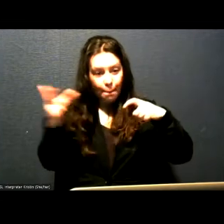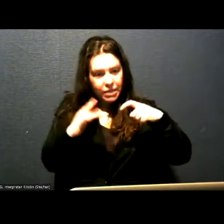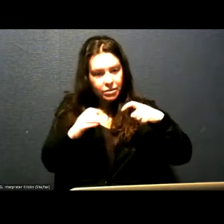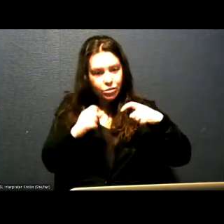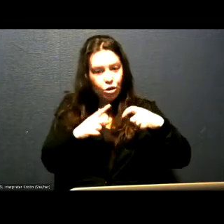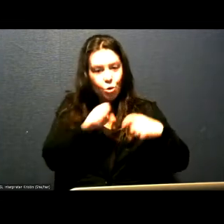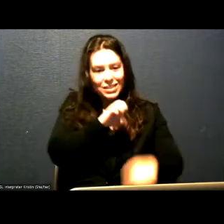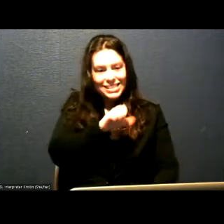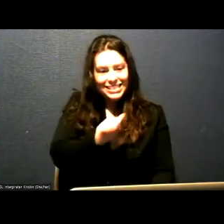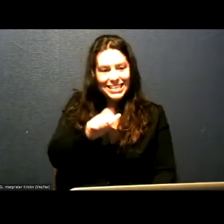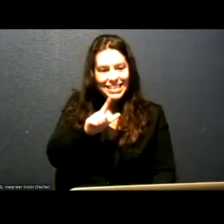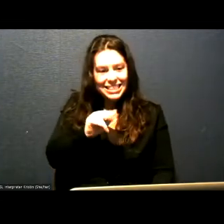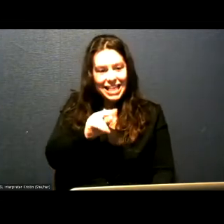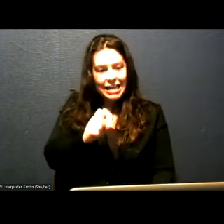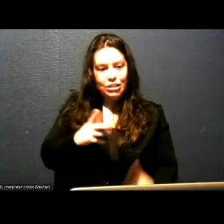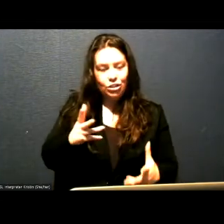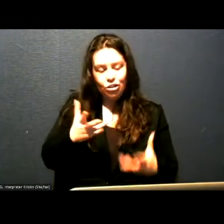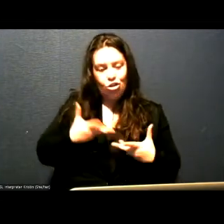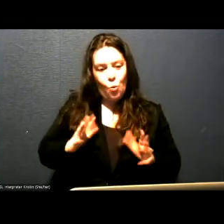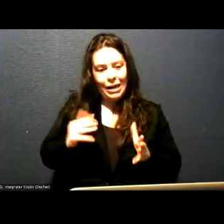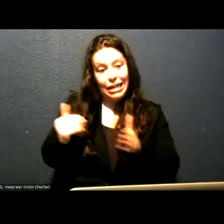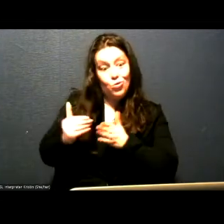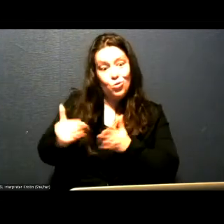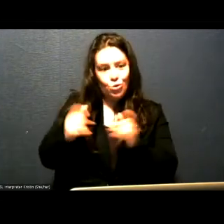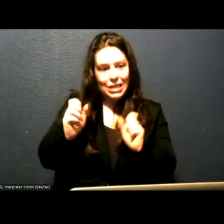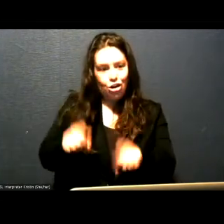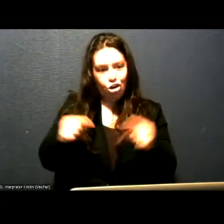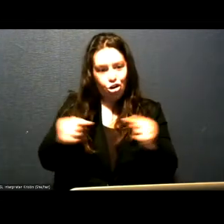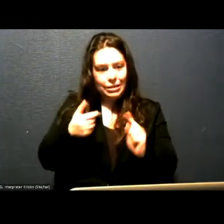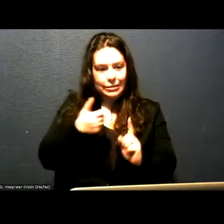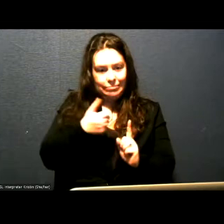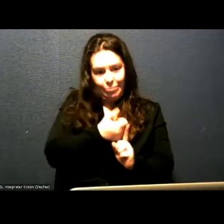Kayleigh: Yeah! Of course! Um, let's see here. So these are the cups that they come in, so this is Huey's cup.